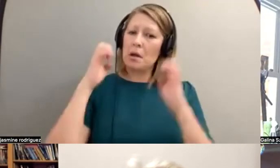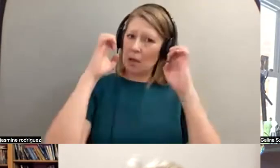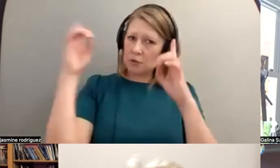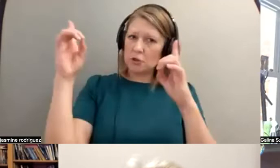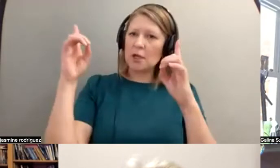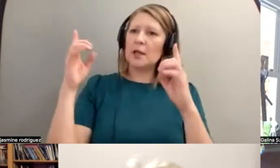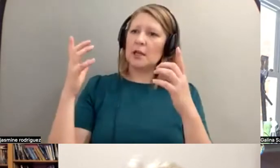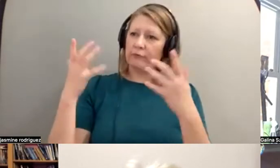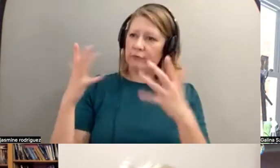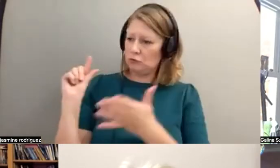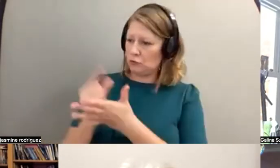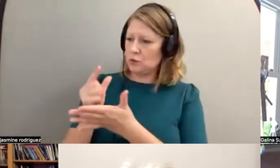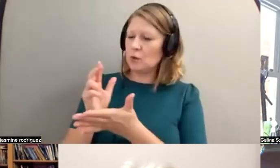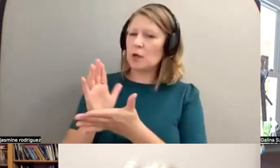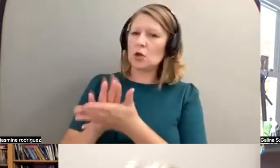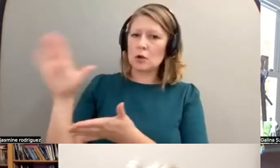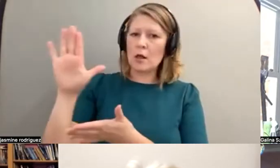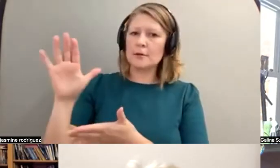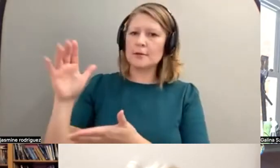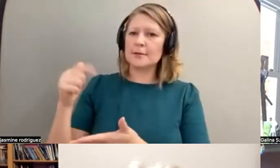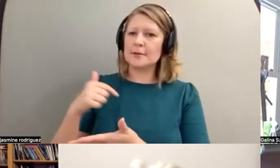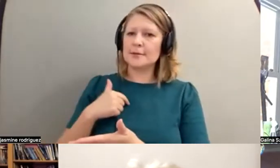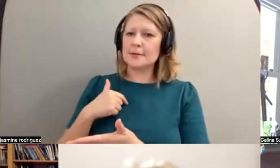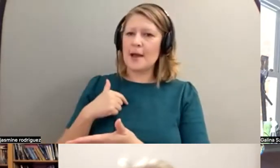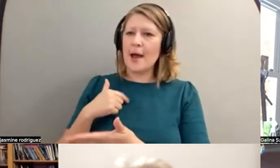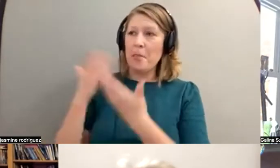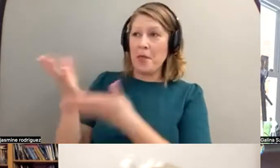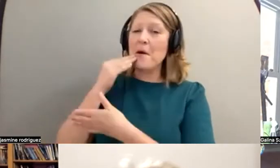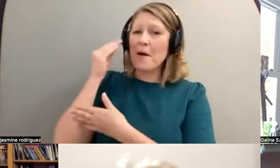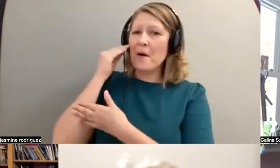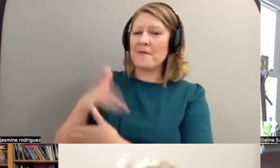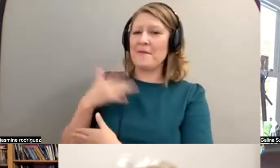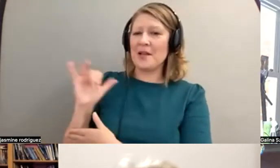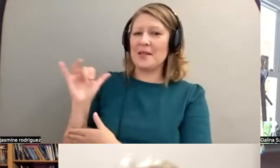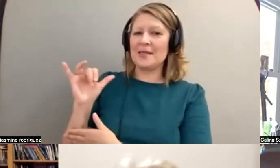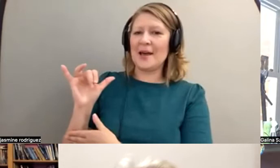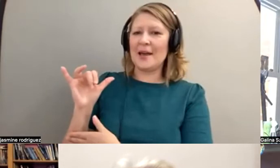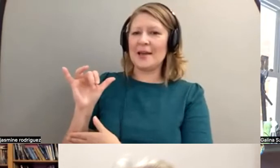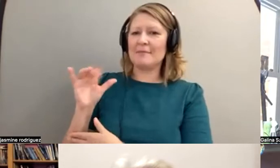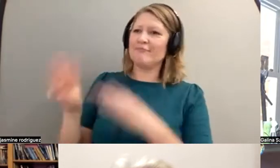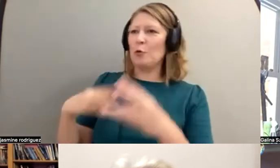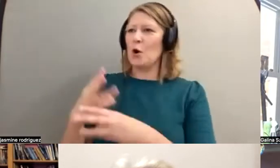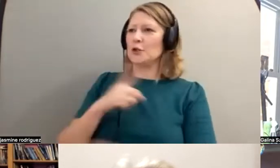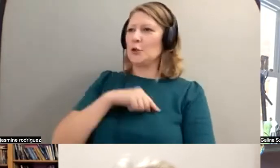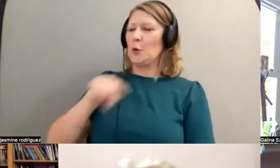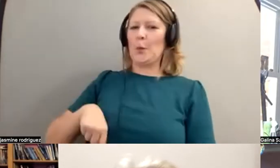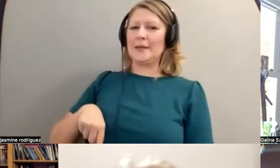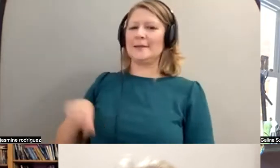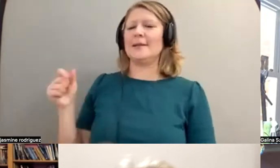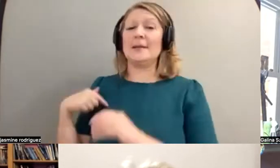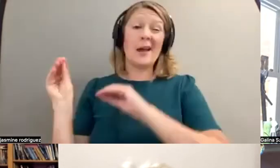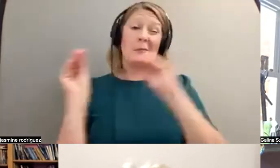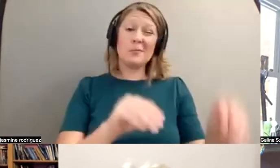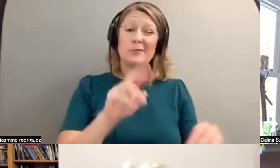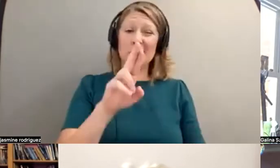the time, uh Queen of the world at home! And I came here. And I was nobody, and no